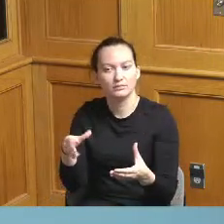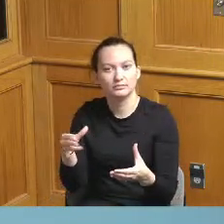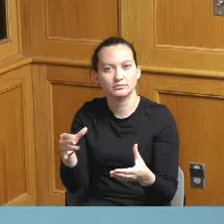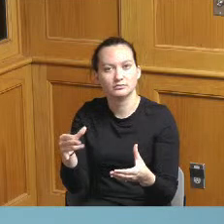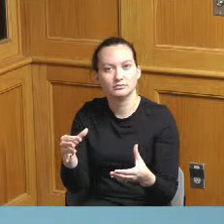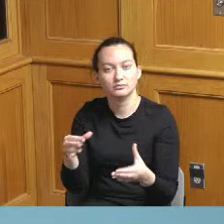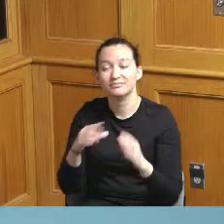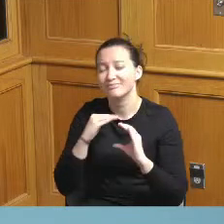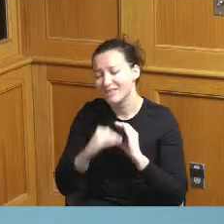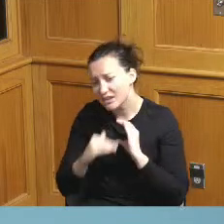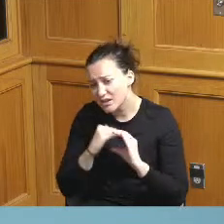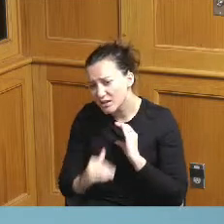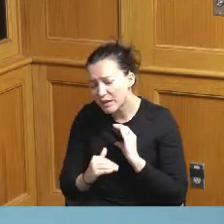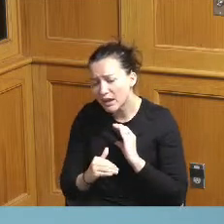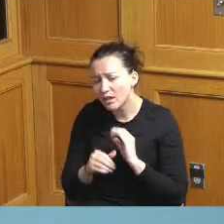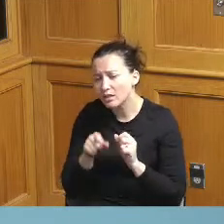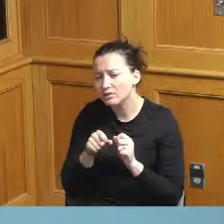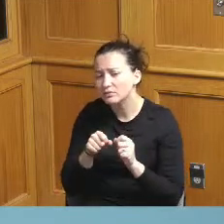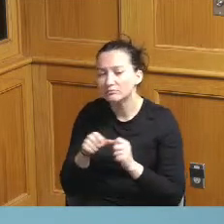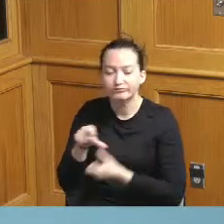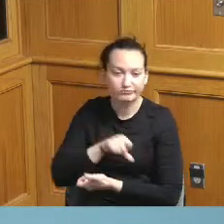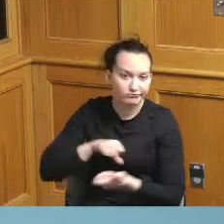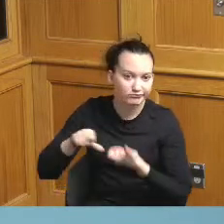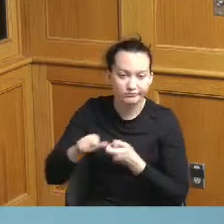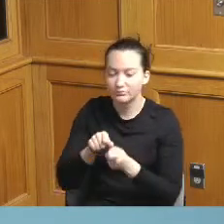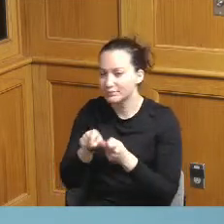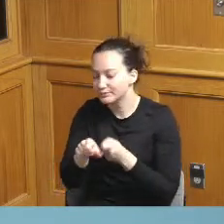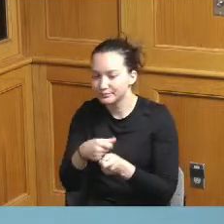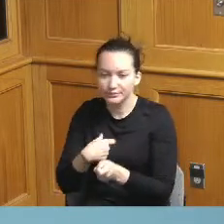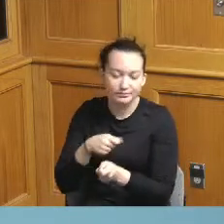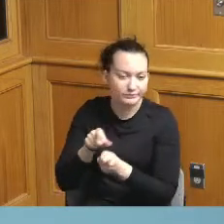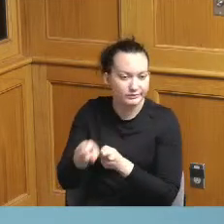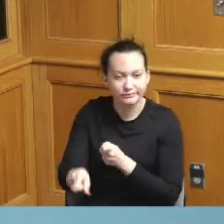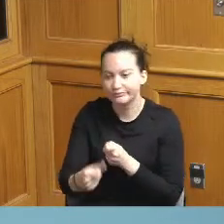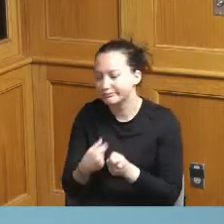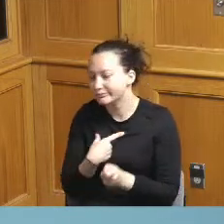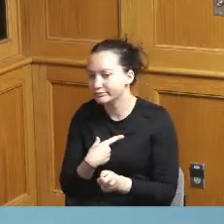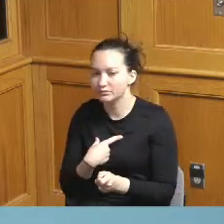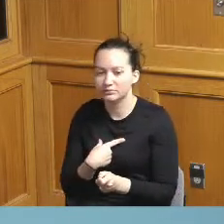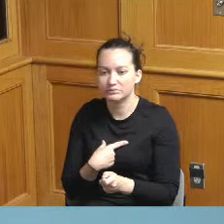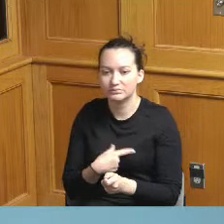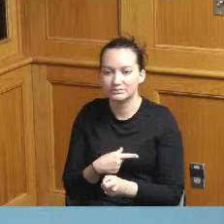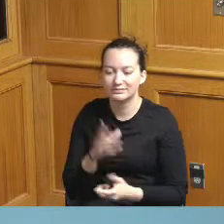email and transmitting things amongst our employees through that mechanism however we